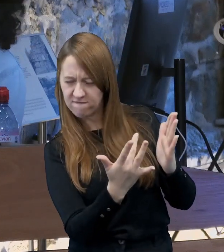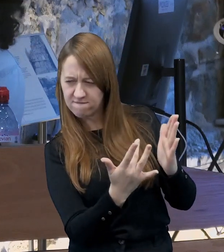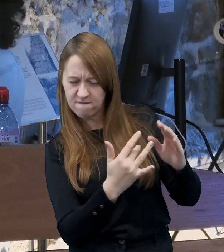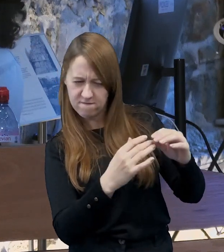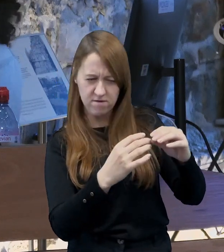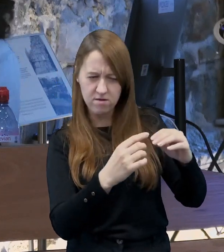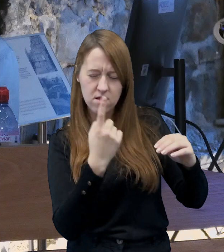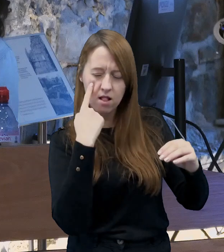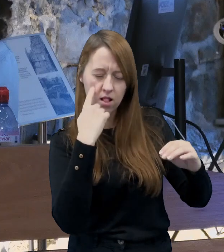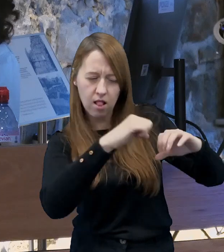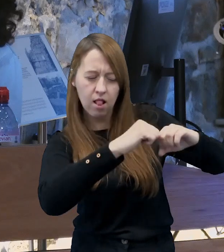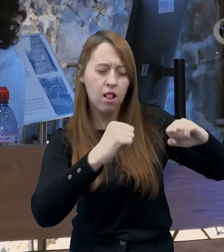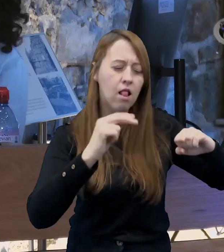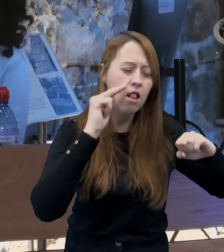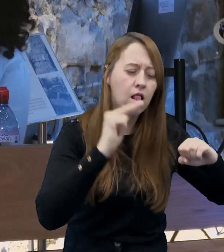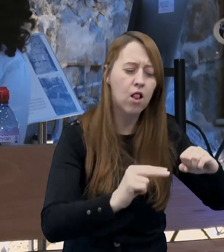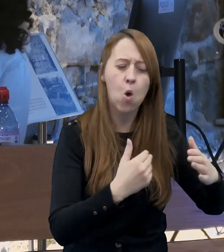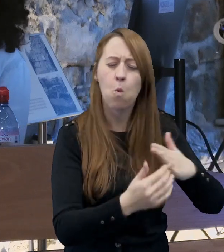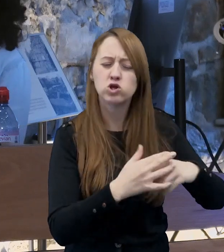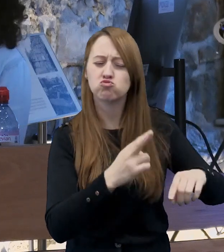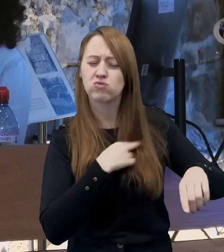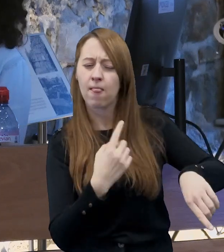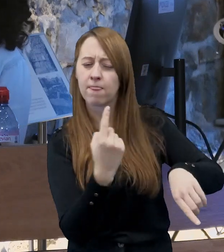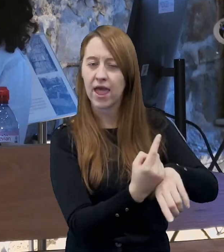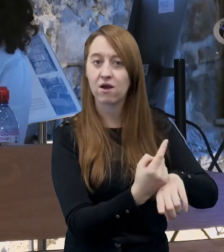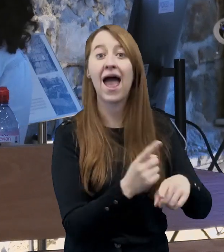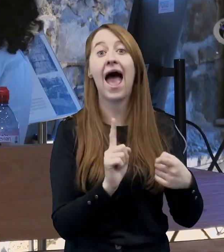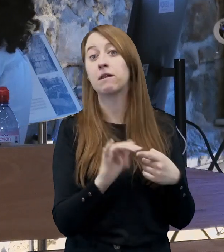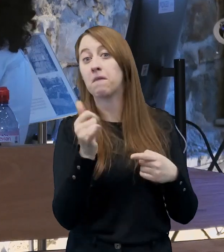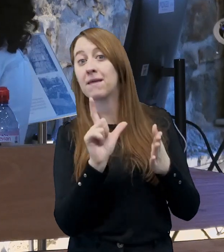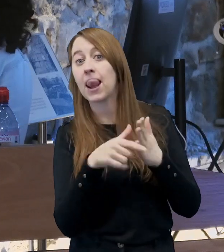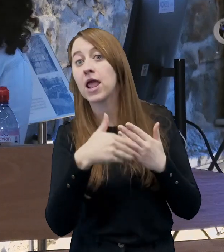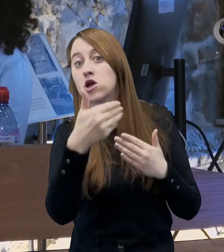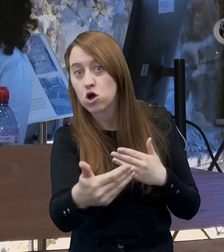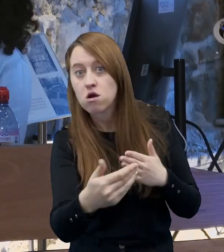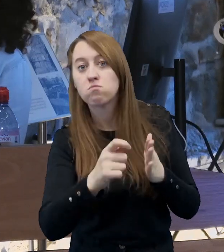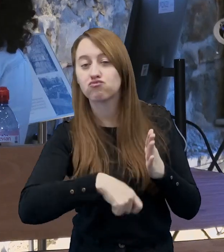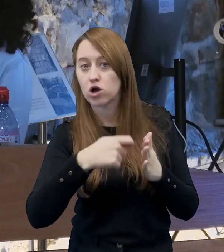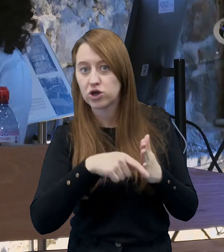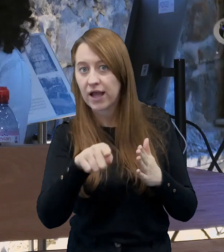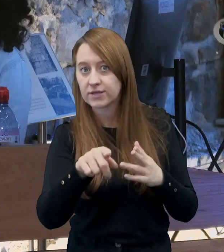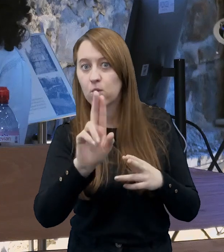Because as a later project, it would be interesting to remove this household emulsion paint and actually get it back to